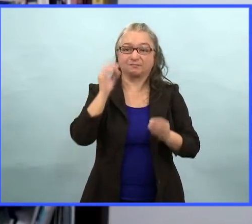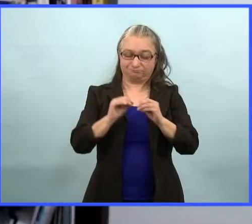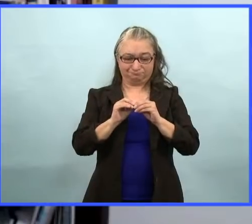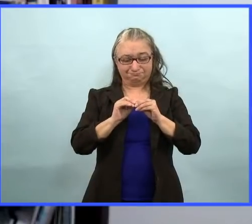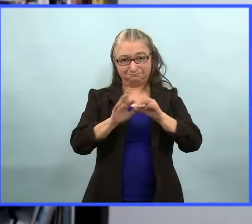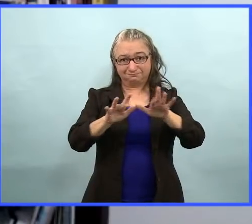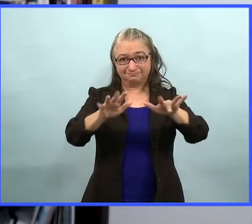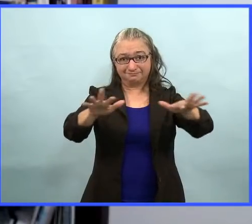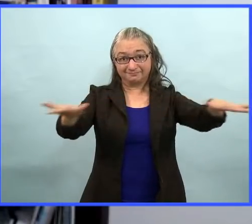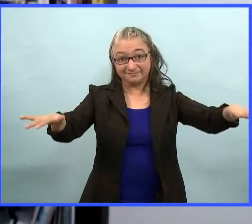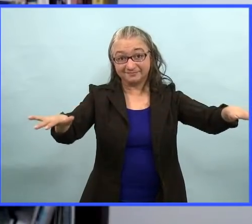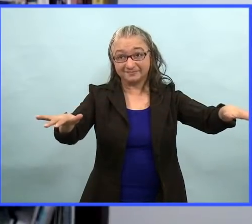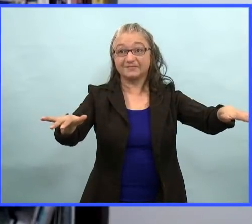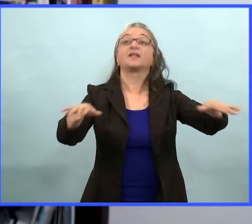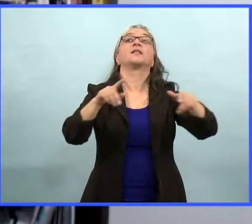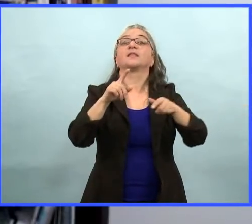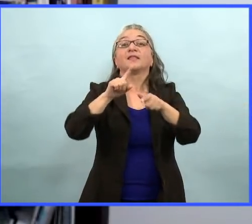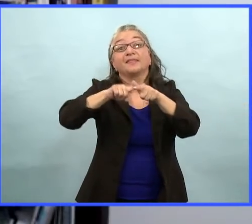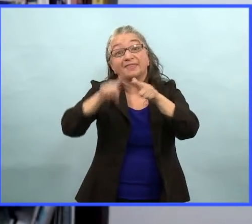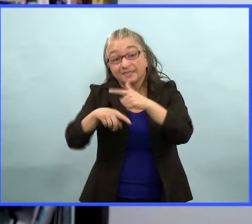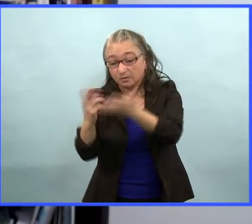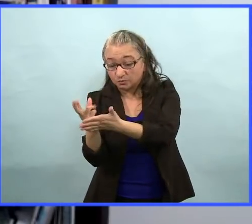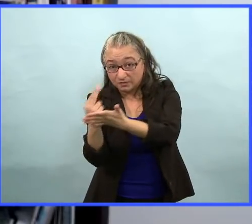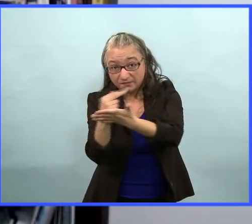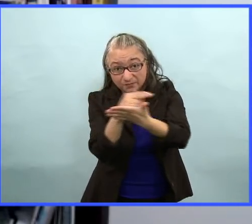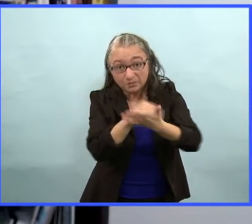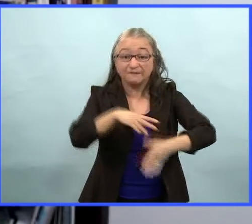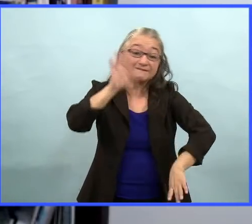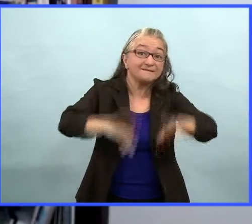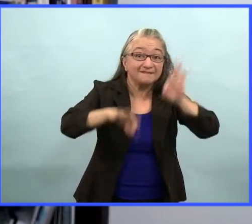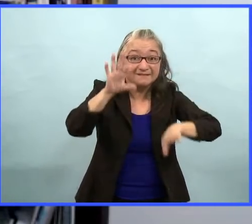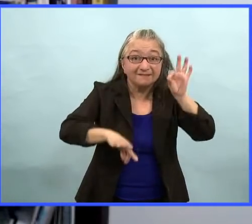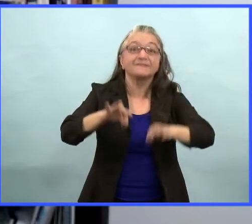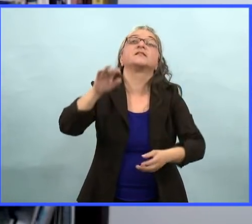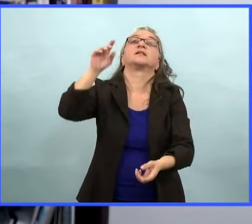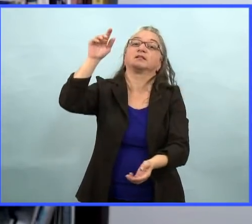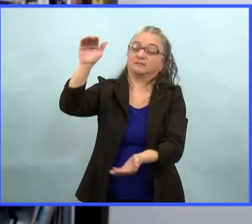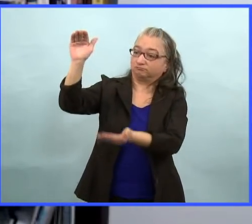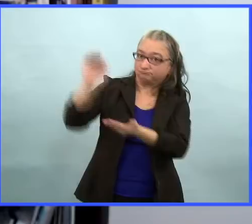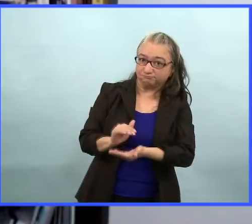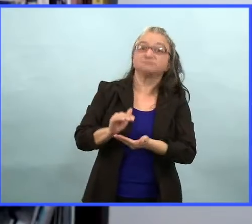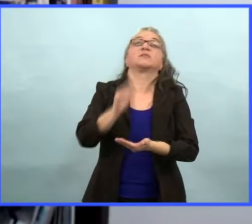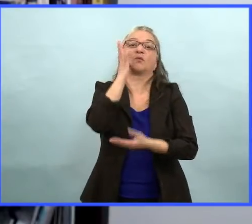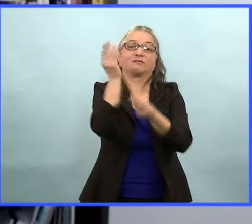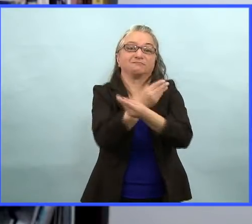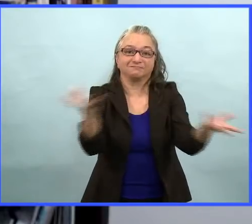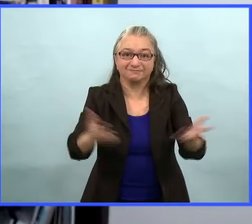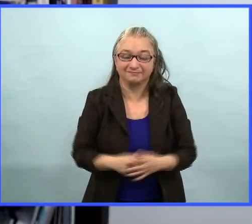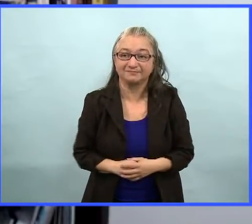specific evidence about cover 19 infection and the impact of timing of the next dose to go on